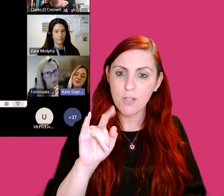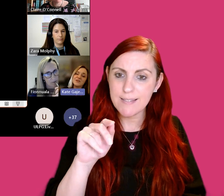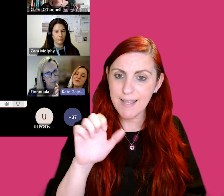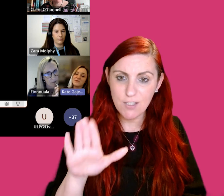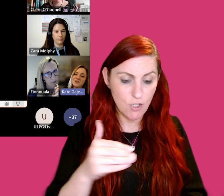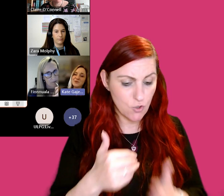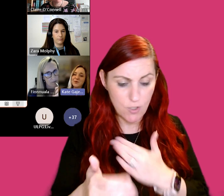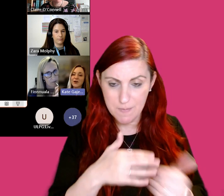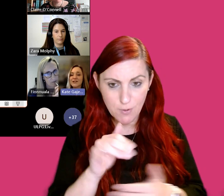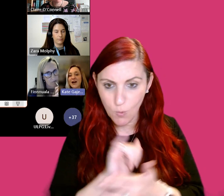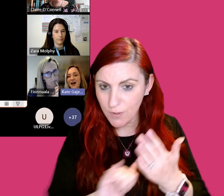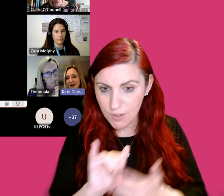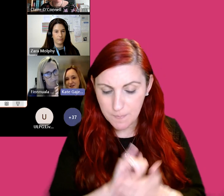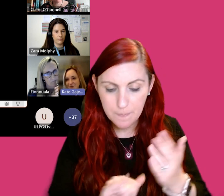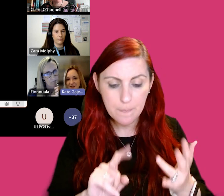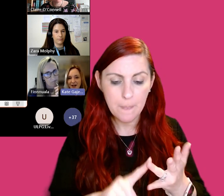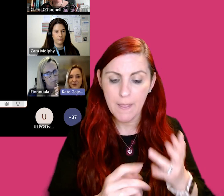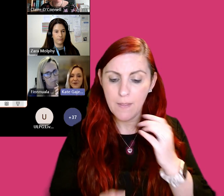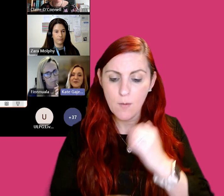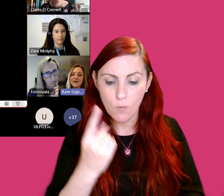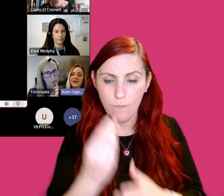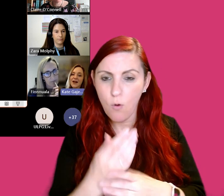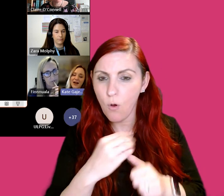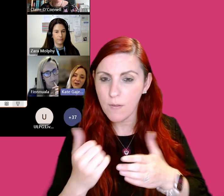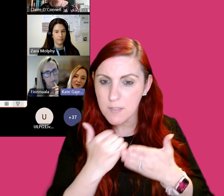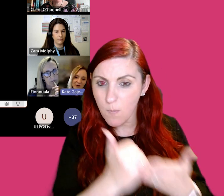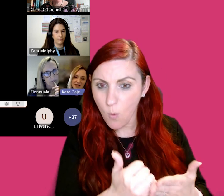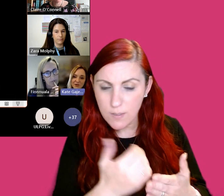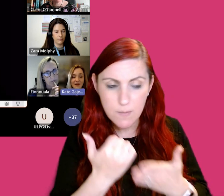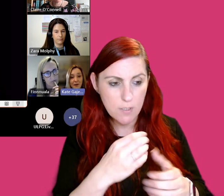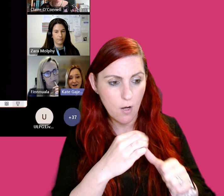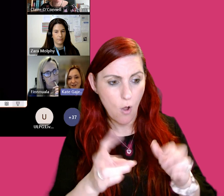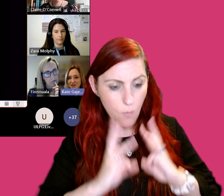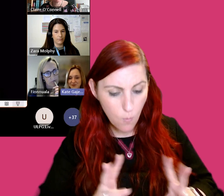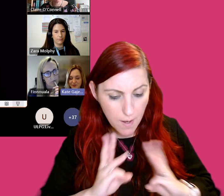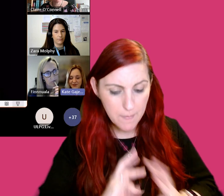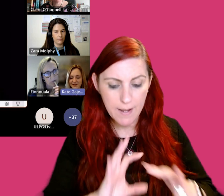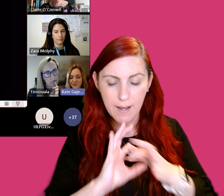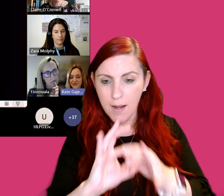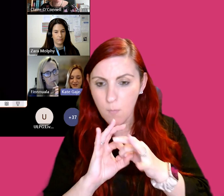opportunity of peer support uh to meet other women uh collaboration and Partnerships with Healthcare